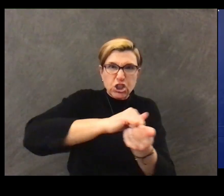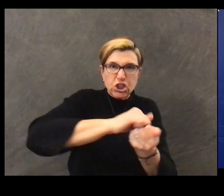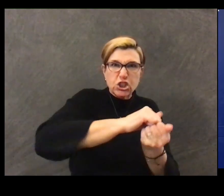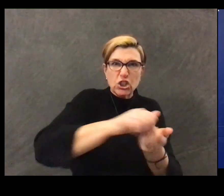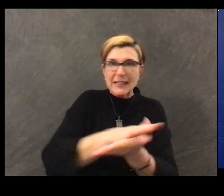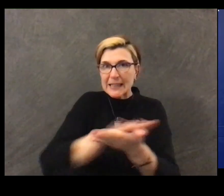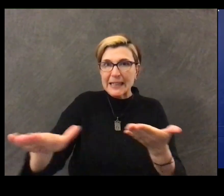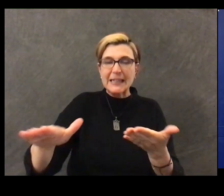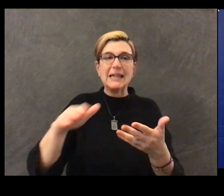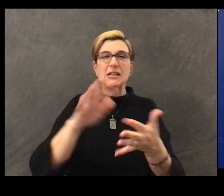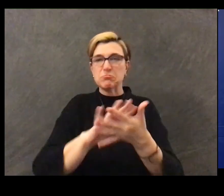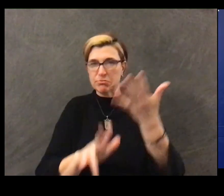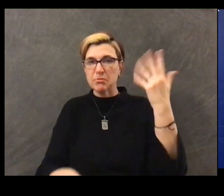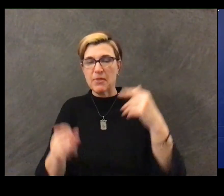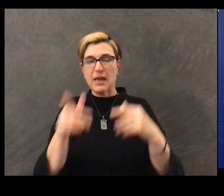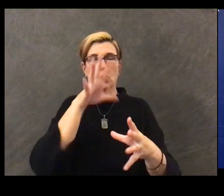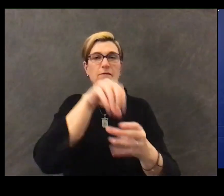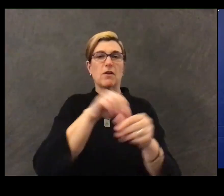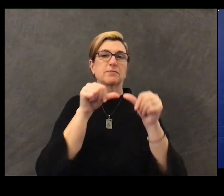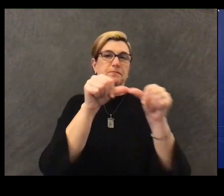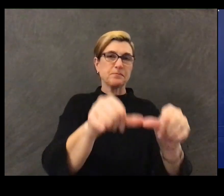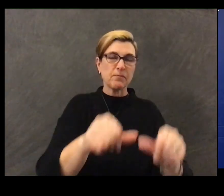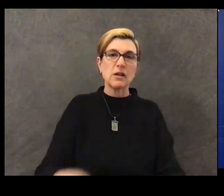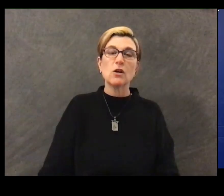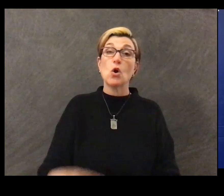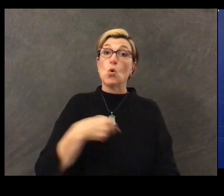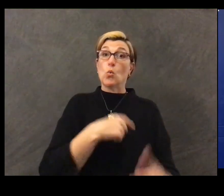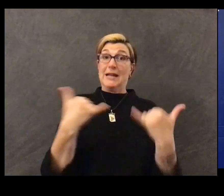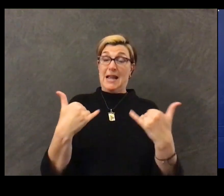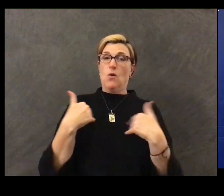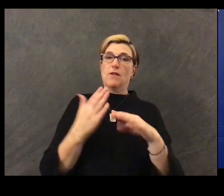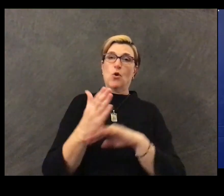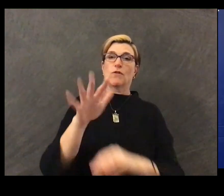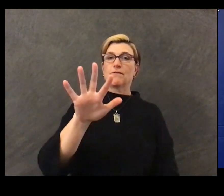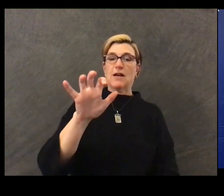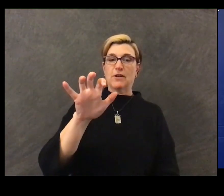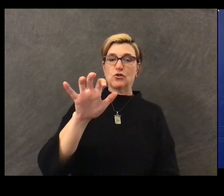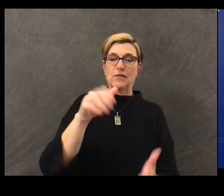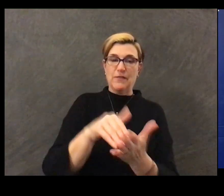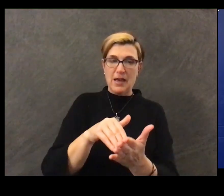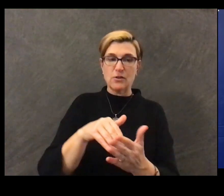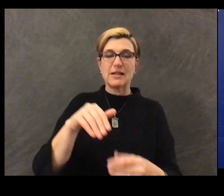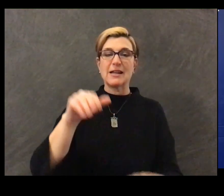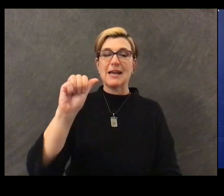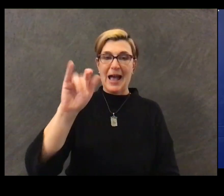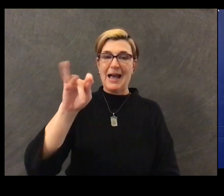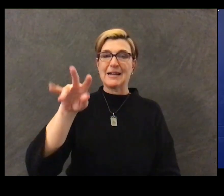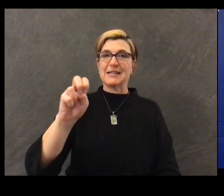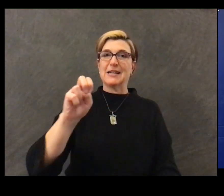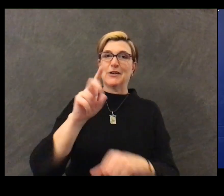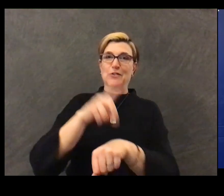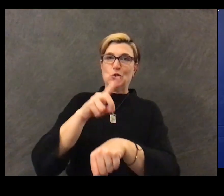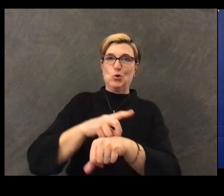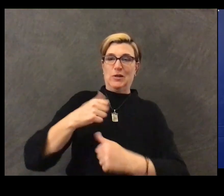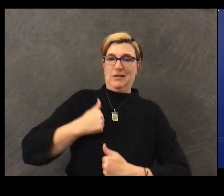more than 5500 active duty military personnel including as of yesterday 964